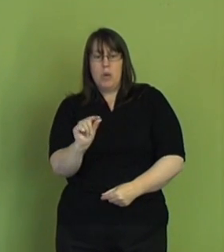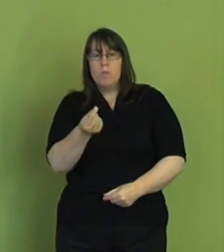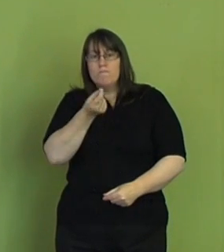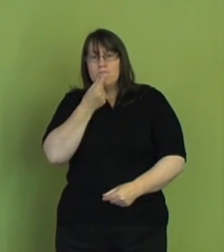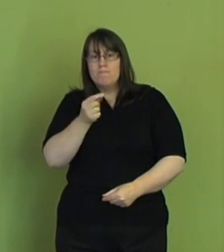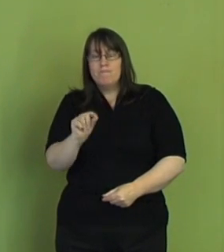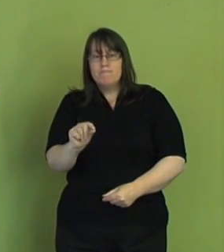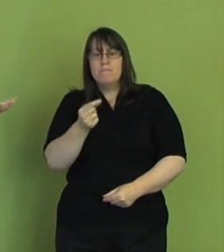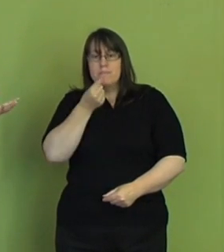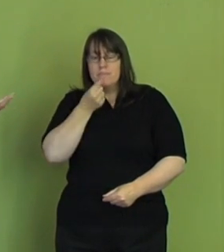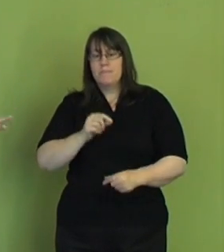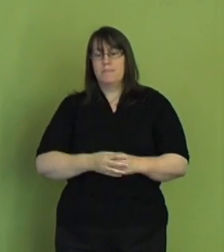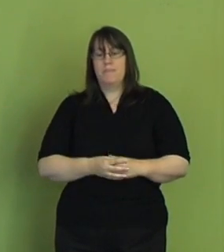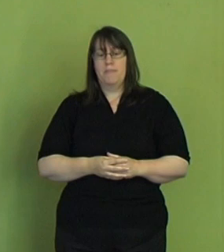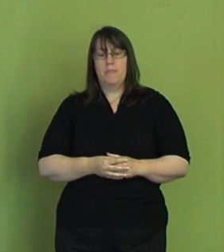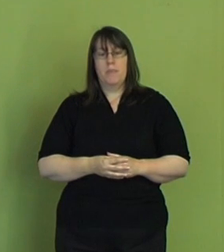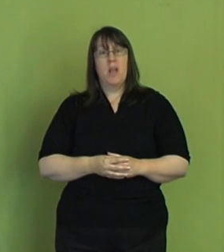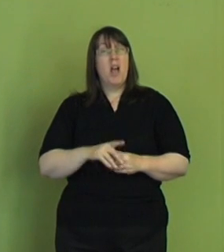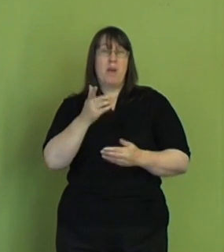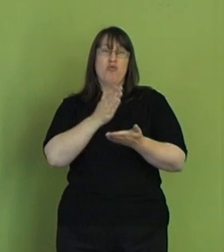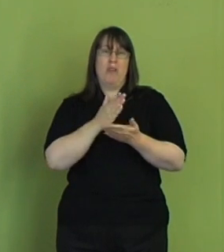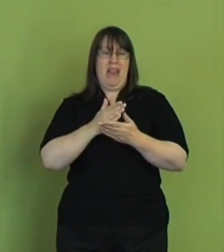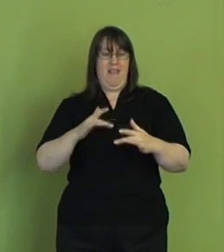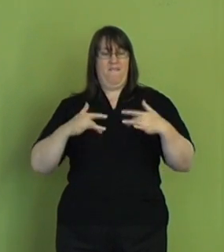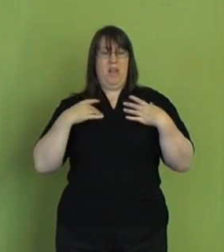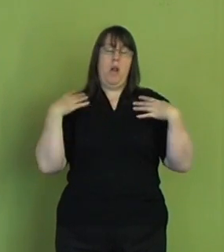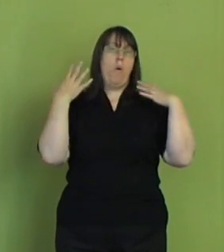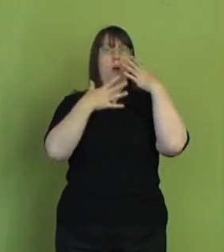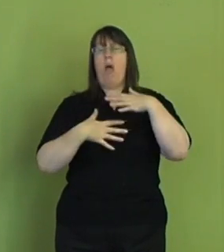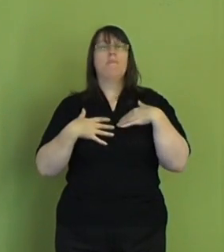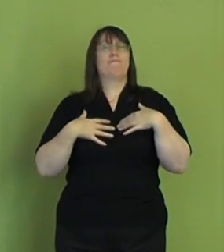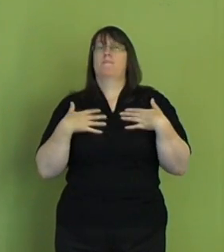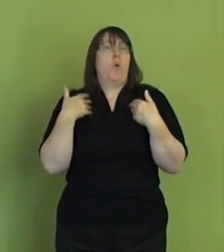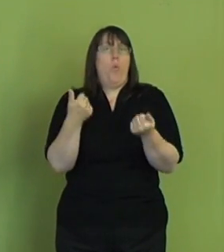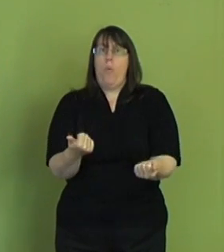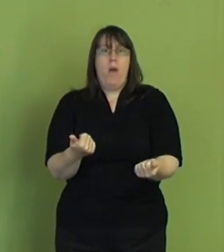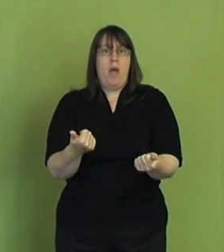and just generally feeling unwell.